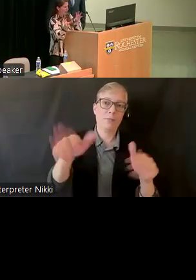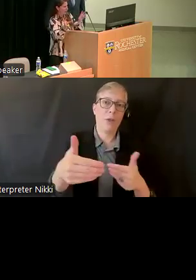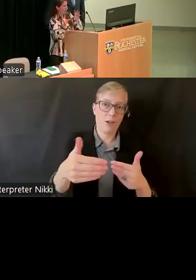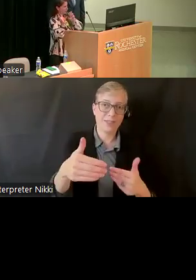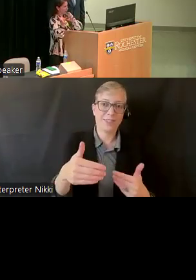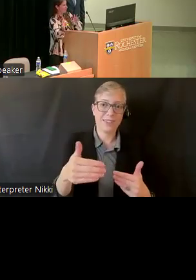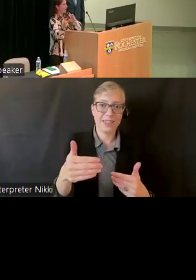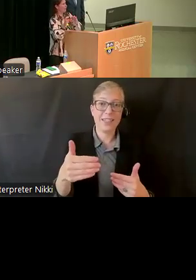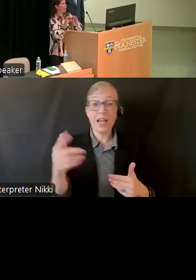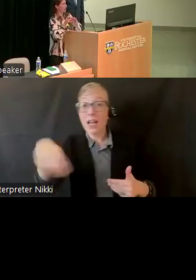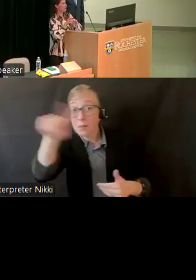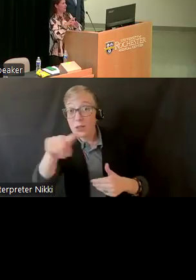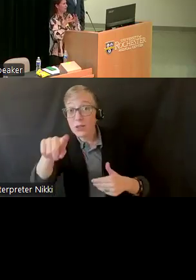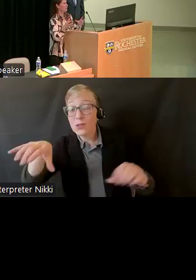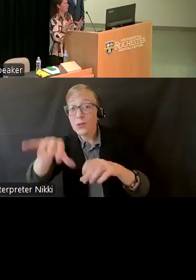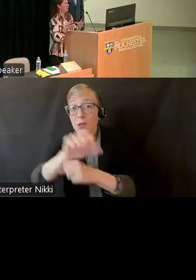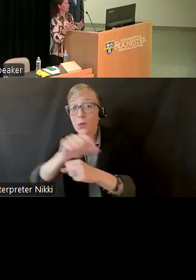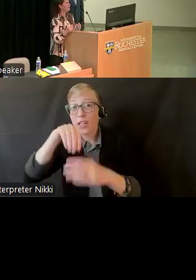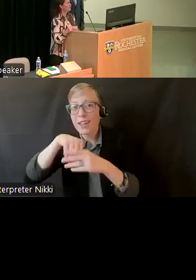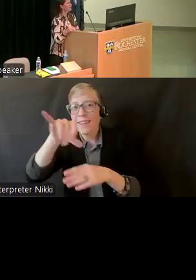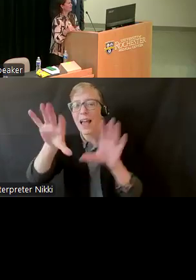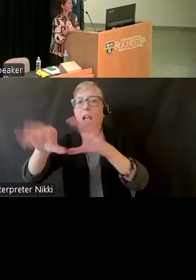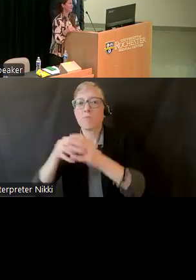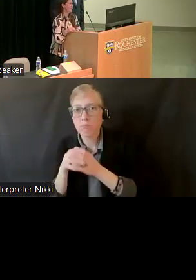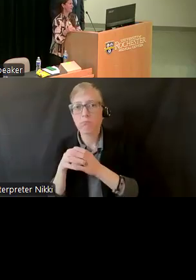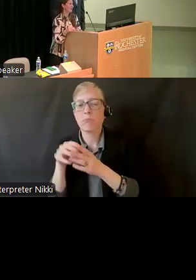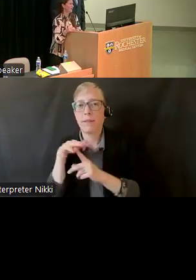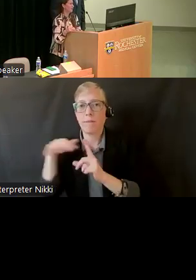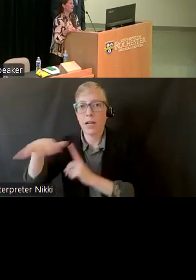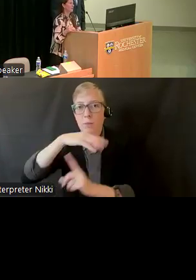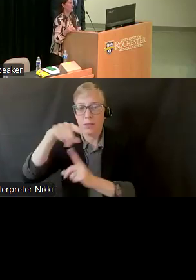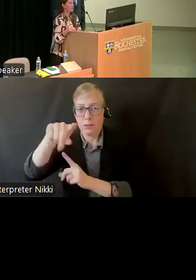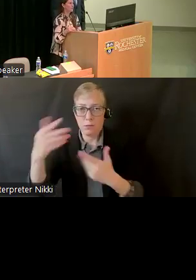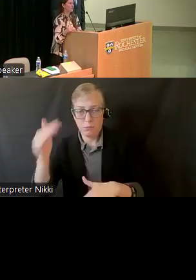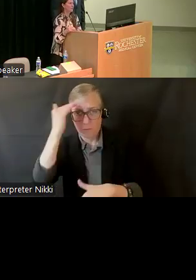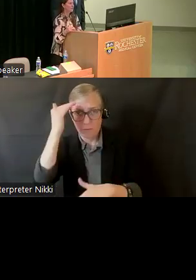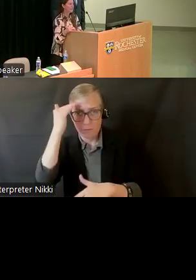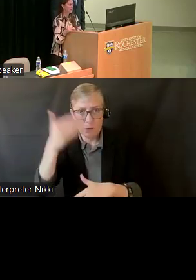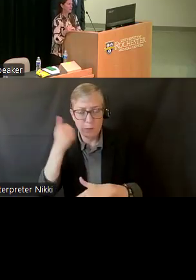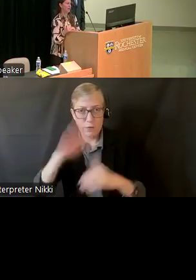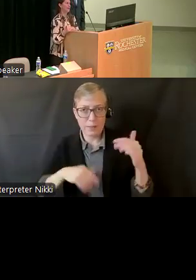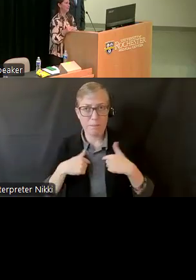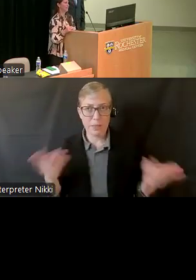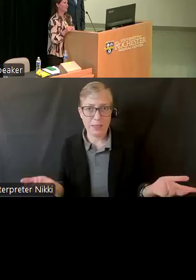that work in that micro environment and so you know um better than I would so please tell us